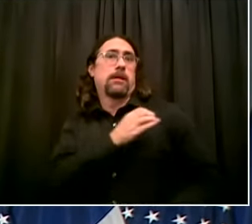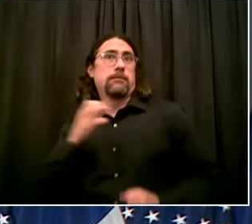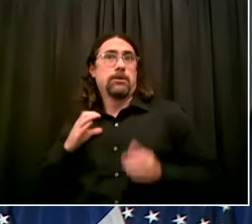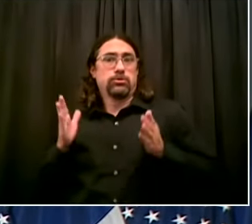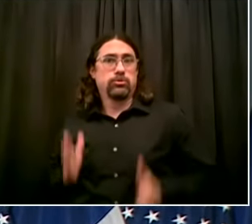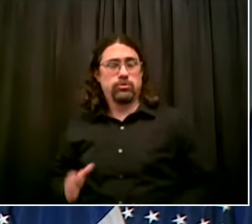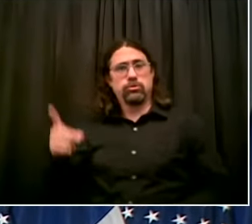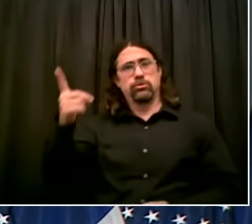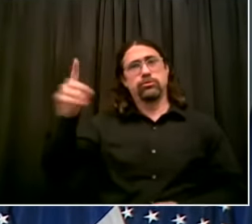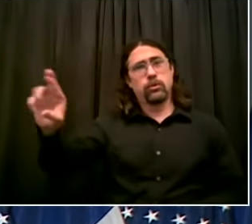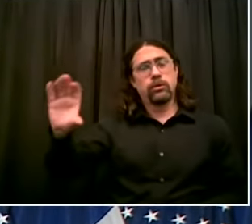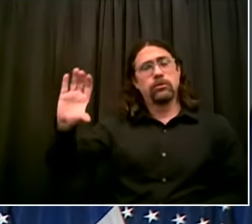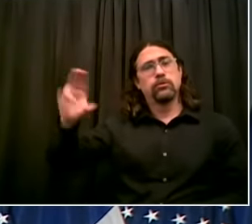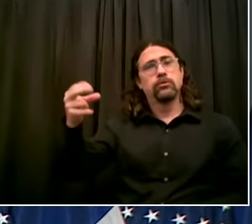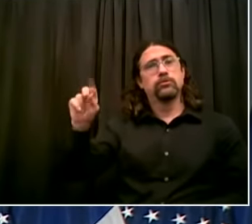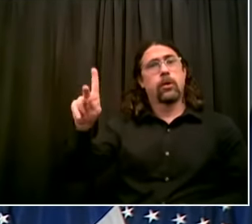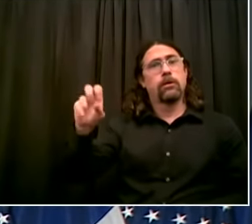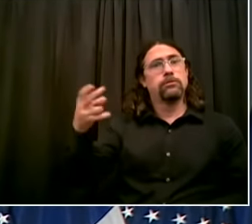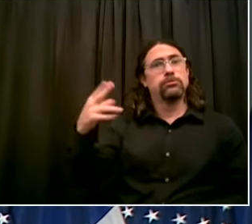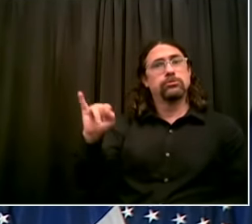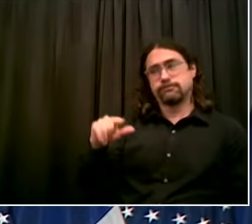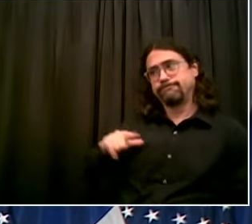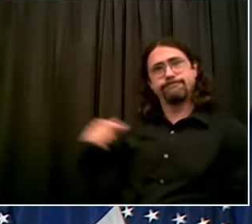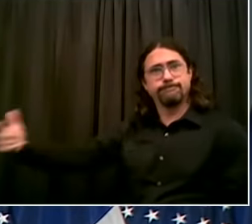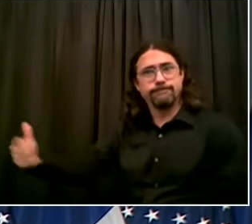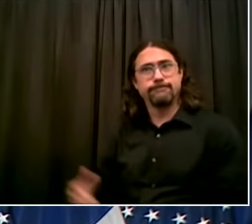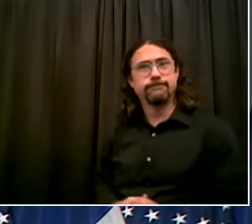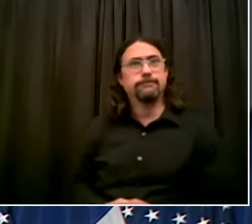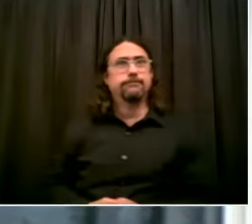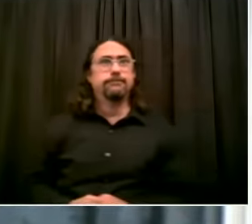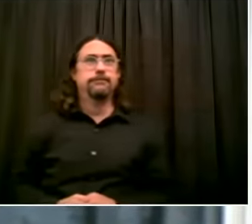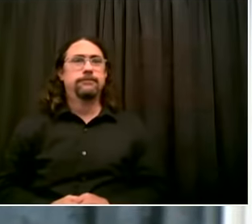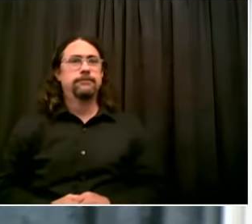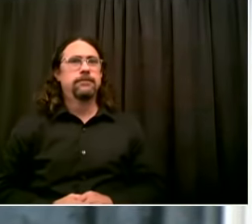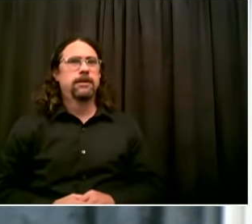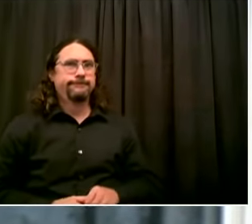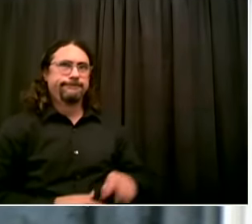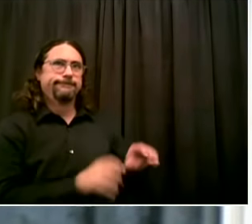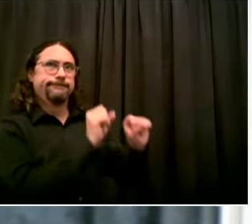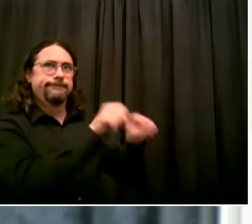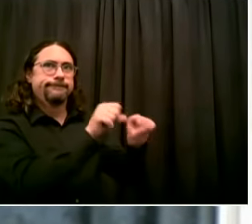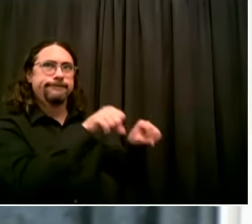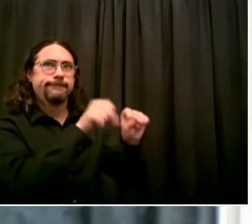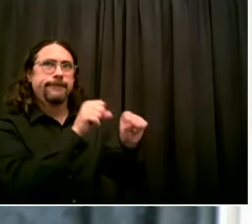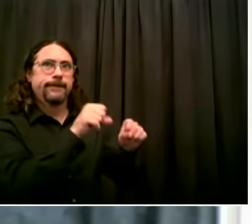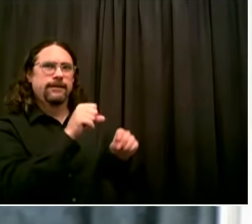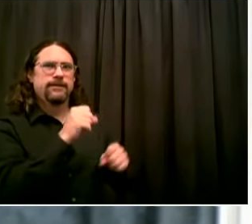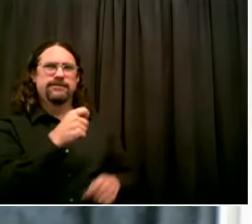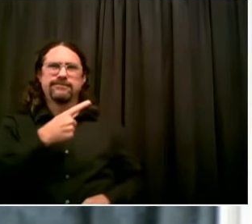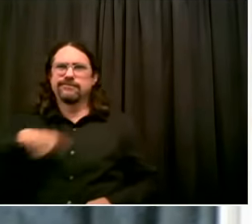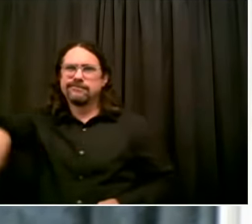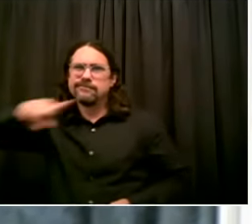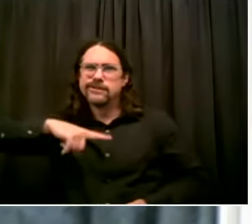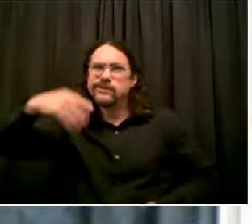OTHER TOOLS IF WE HAVE IDEAS ON